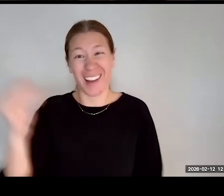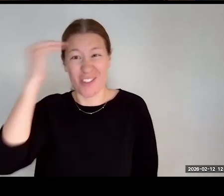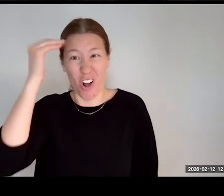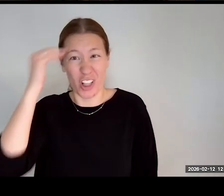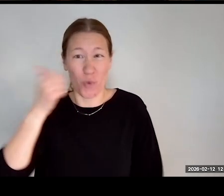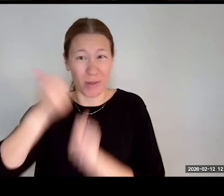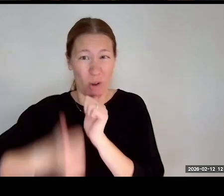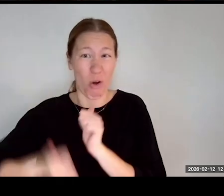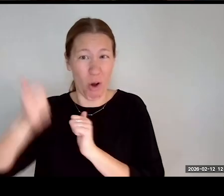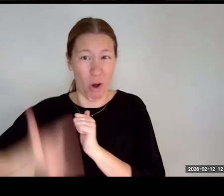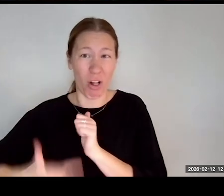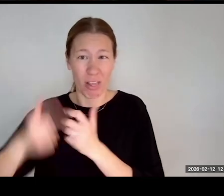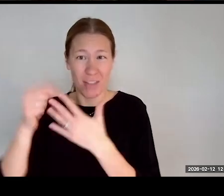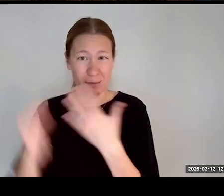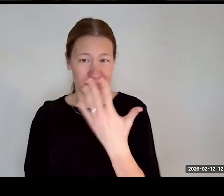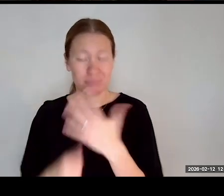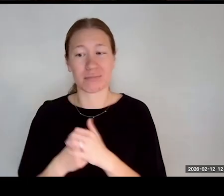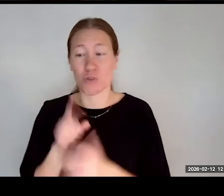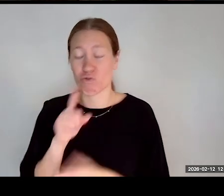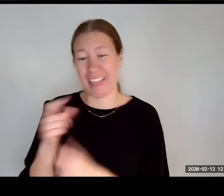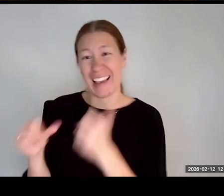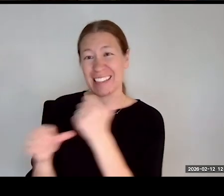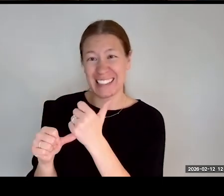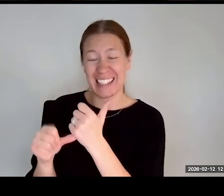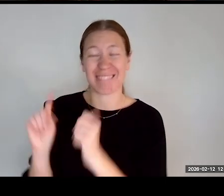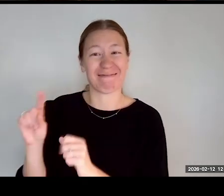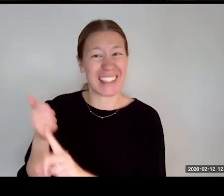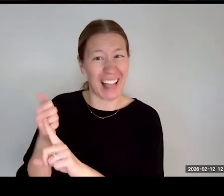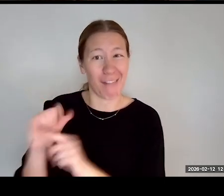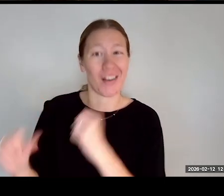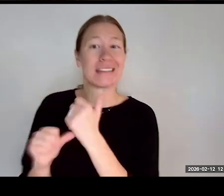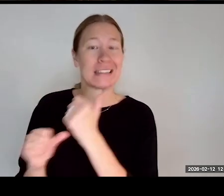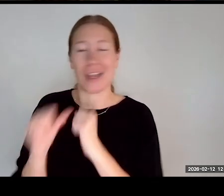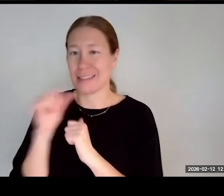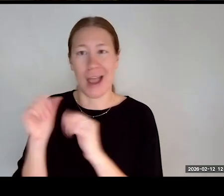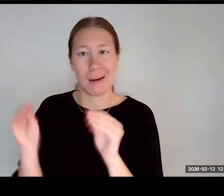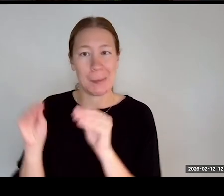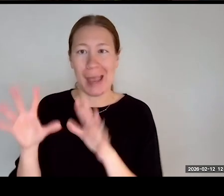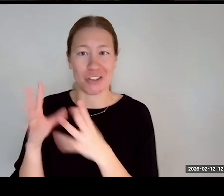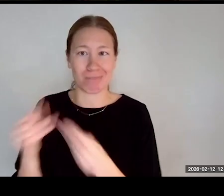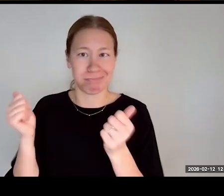So this is just an assistant, as it says assistant, it's not the magic wand that you're looking for.